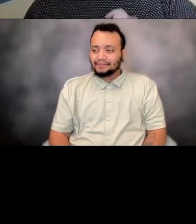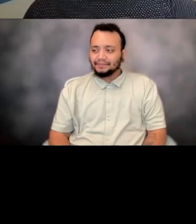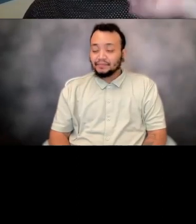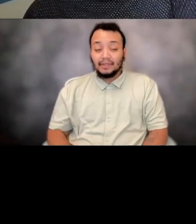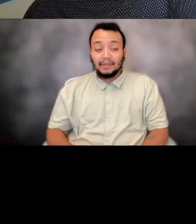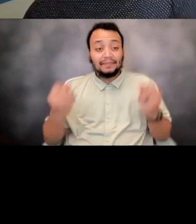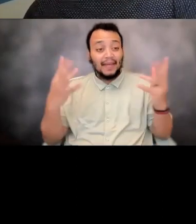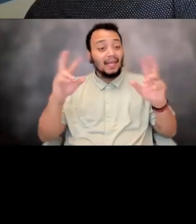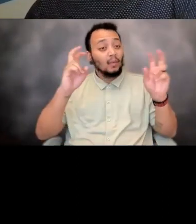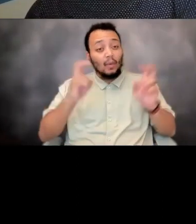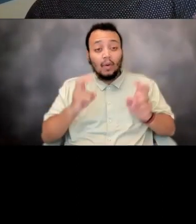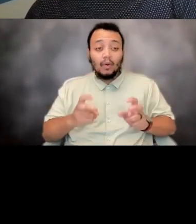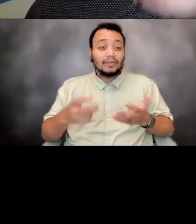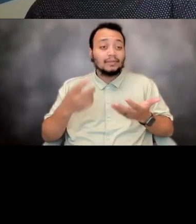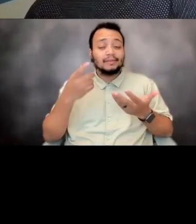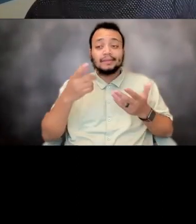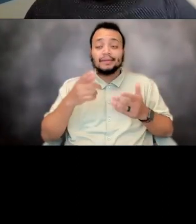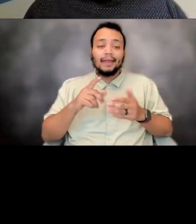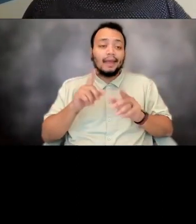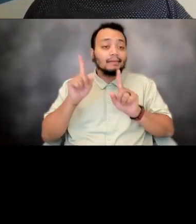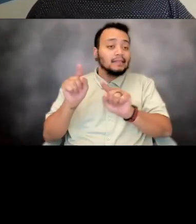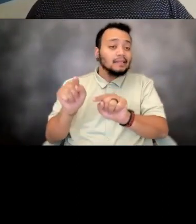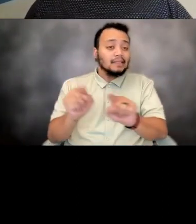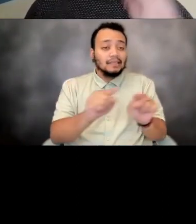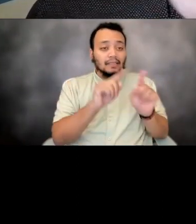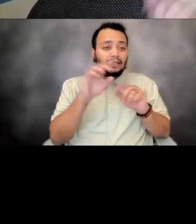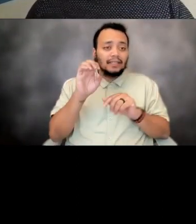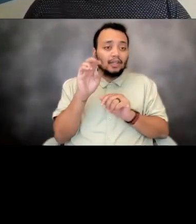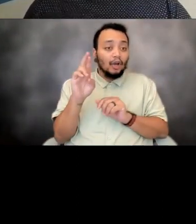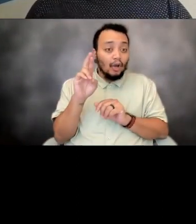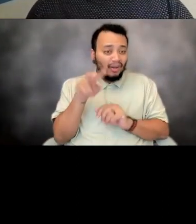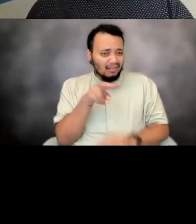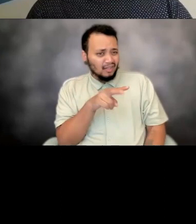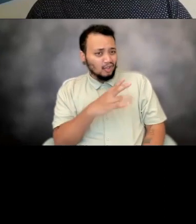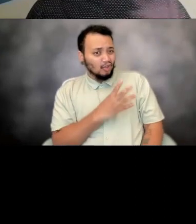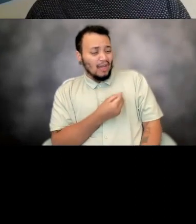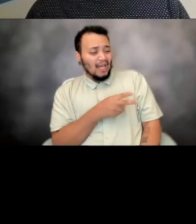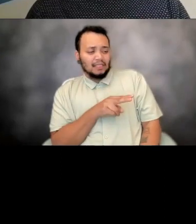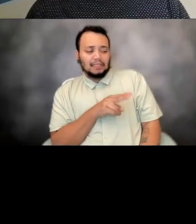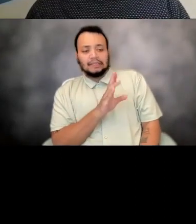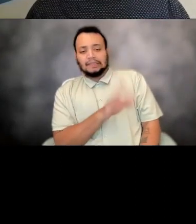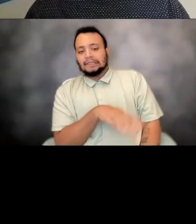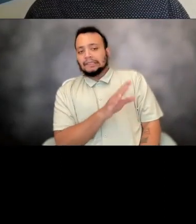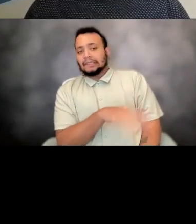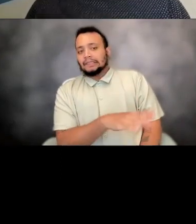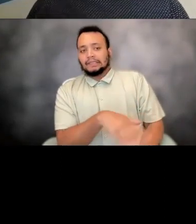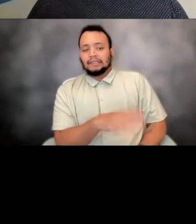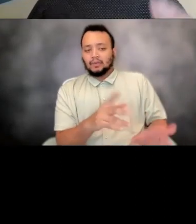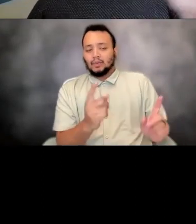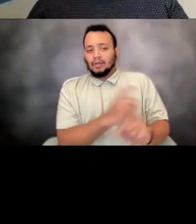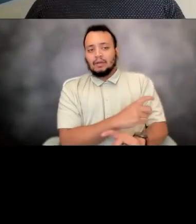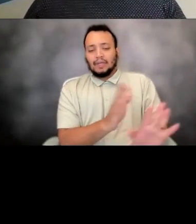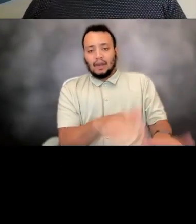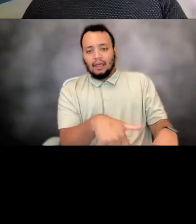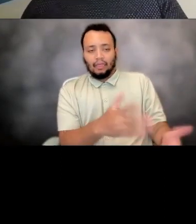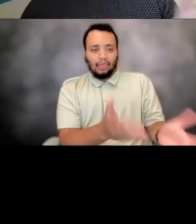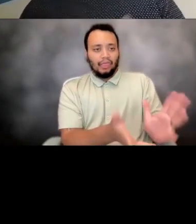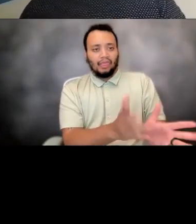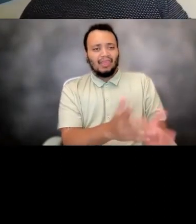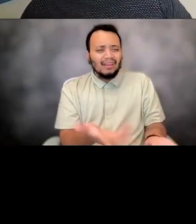I go into an emergency room and they're like, "You're trans, this is too complicated." And it's like, help me. That's your job.